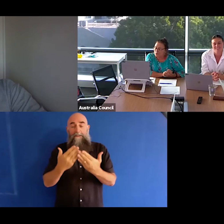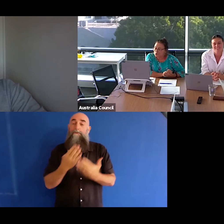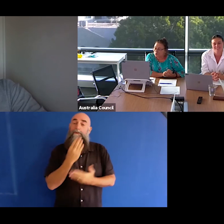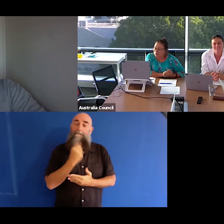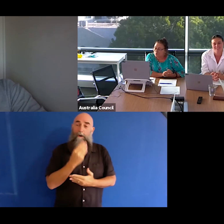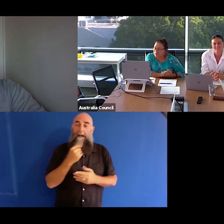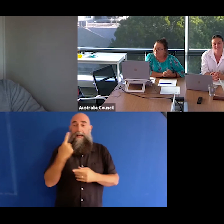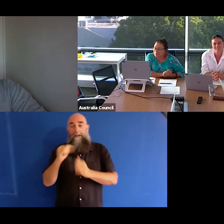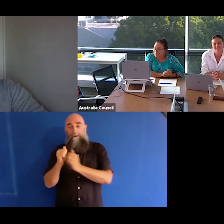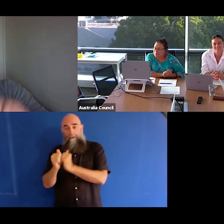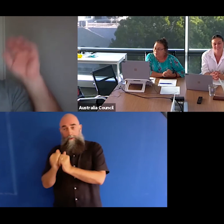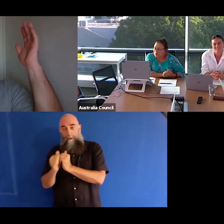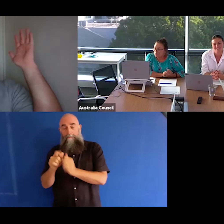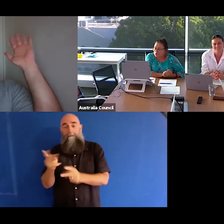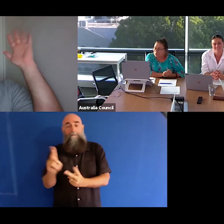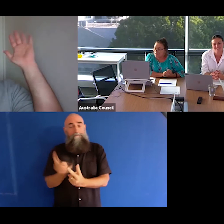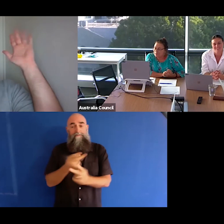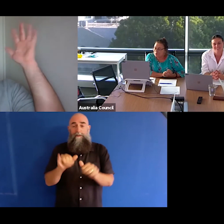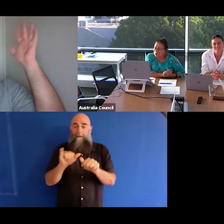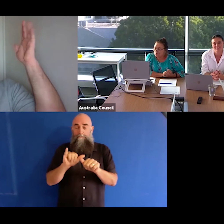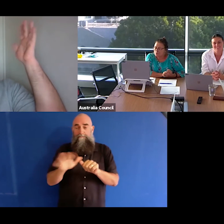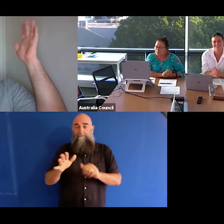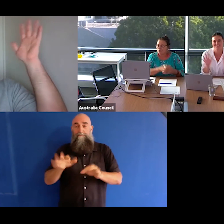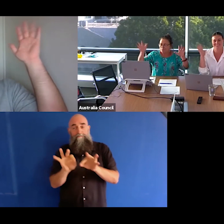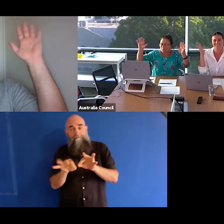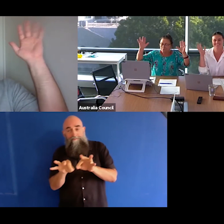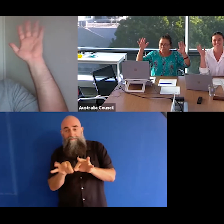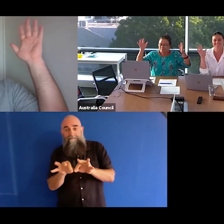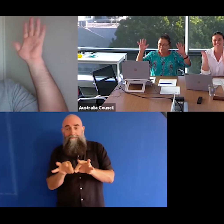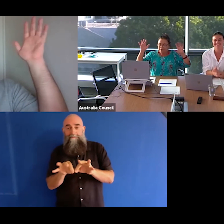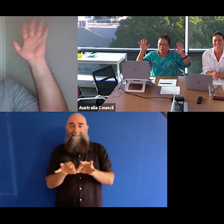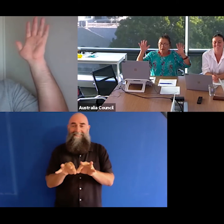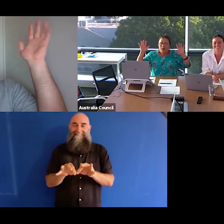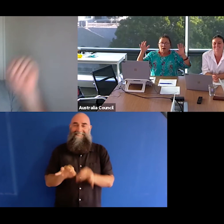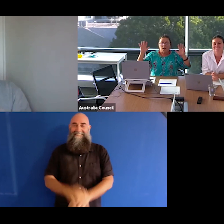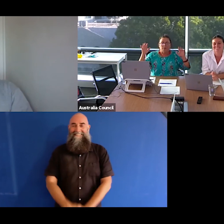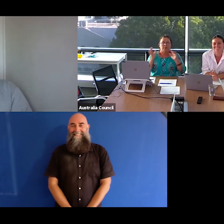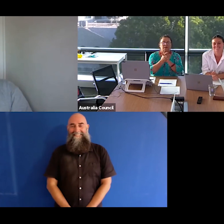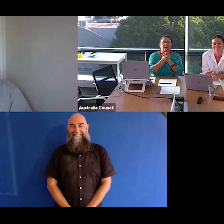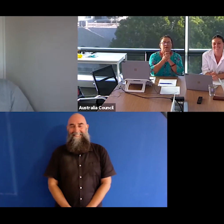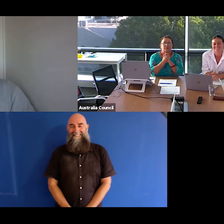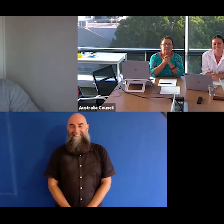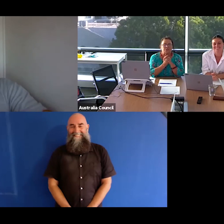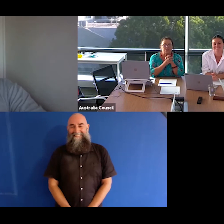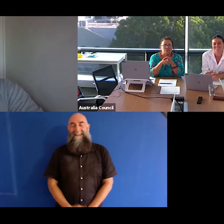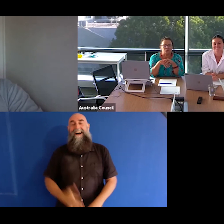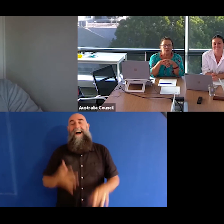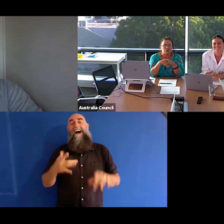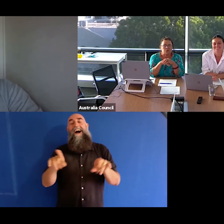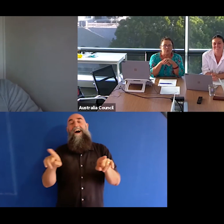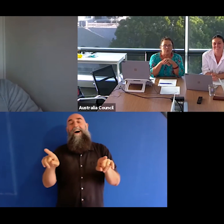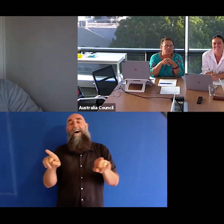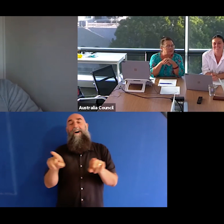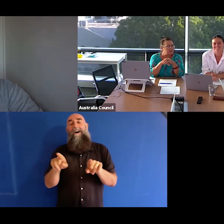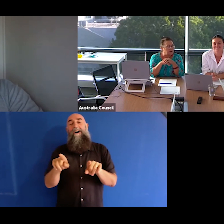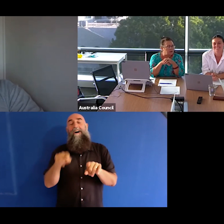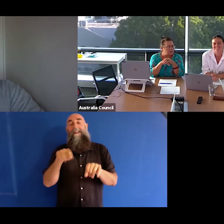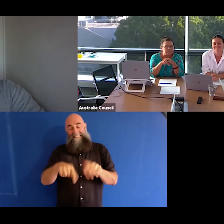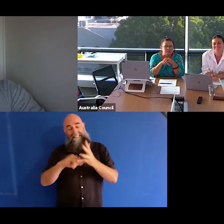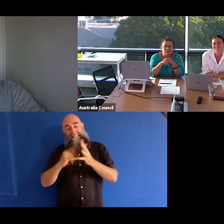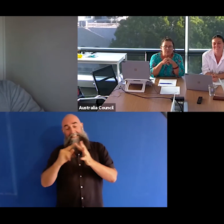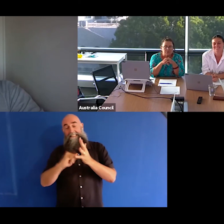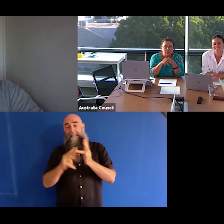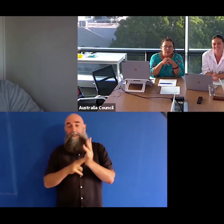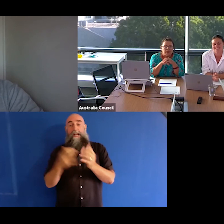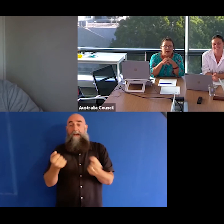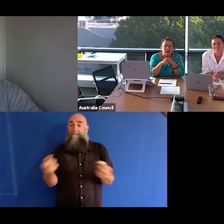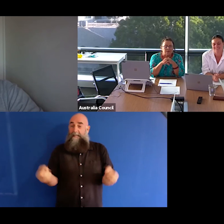Sean for their fabulous Auslan interpretation. The session is also going to be captioned. And,